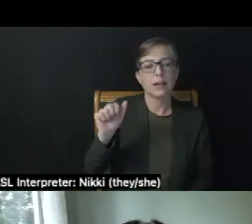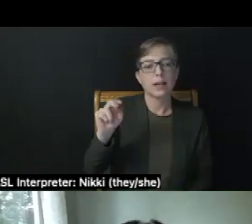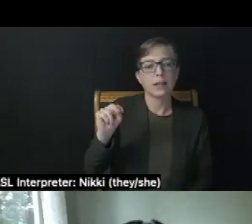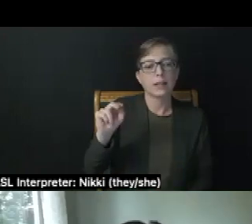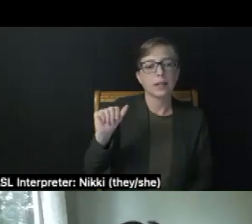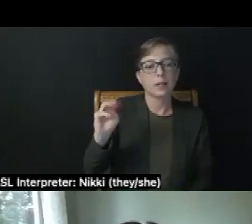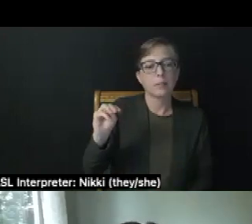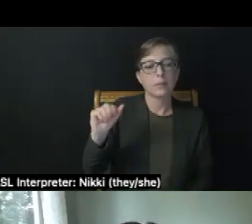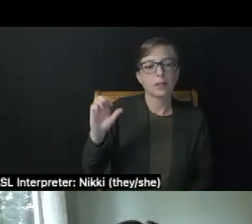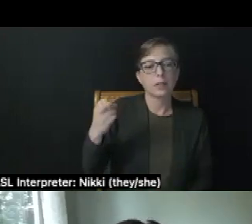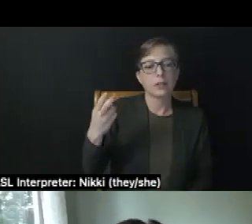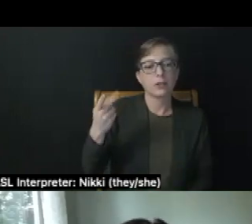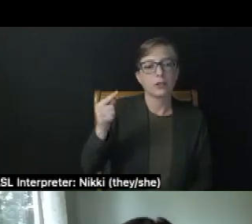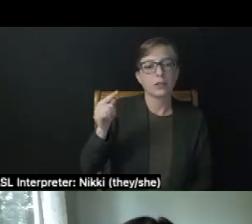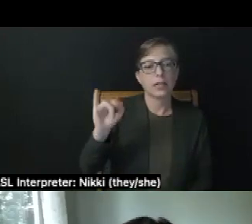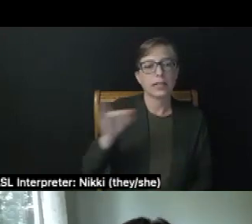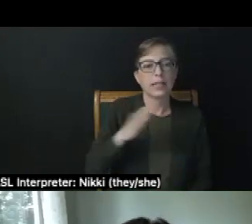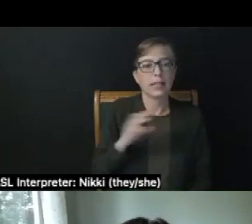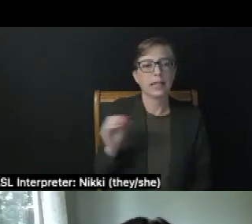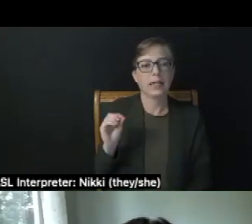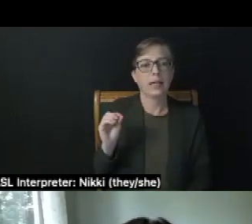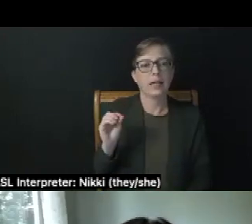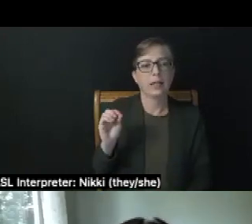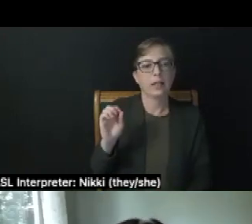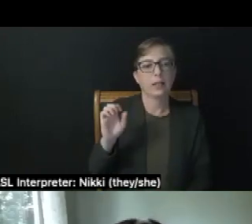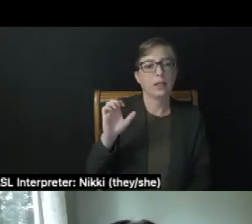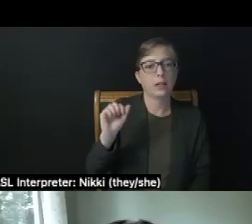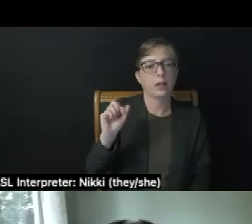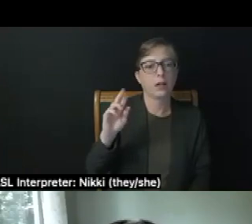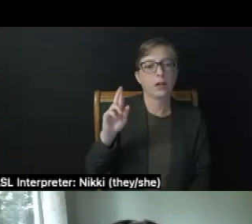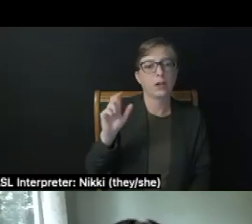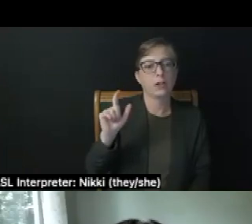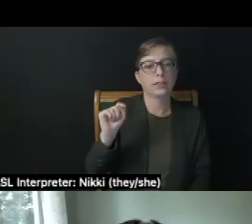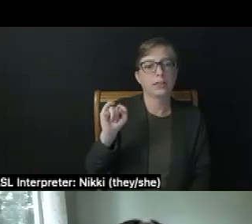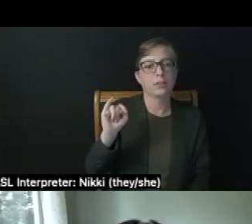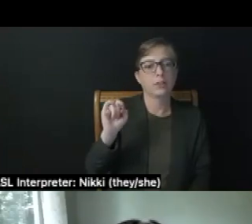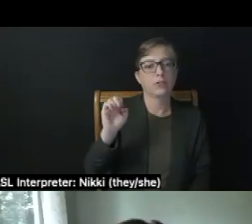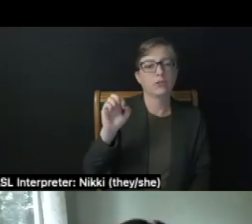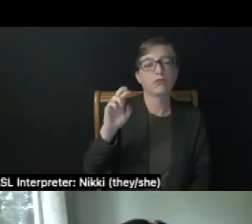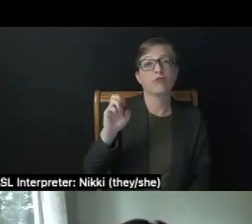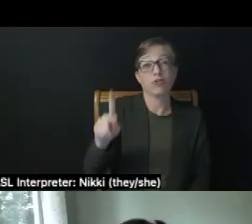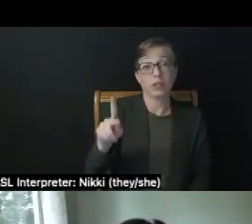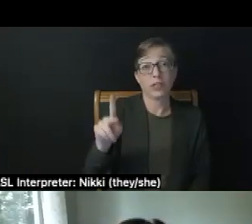Trivedi who is a Lurie graduate research assistant.